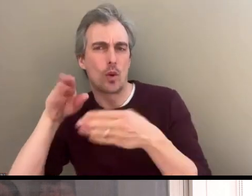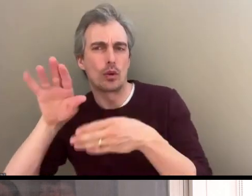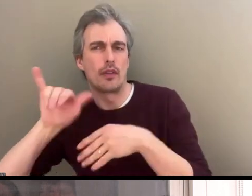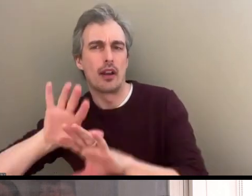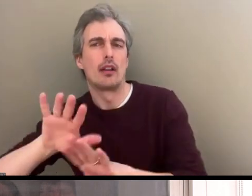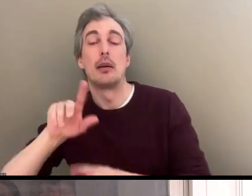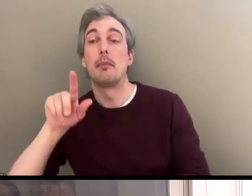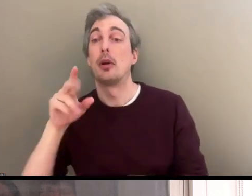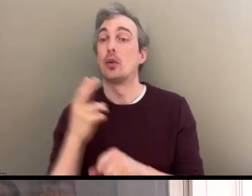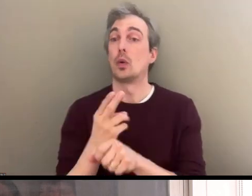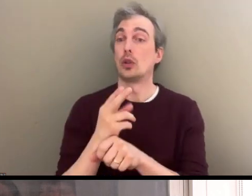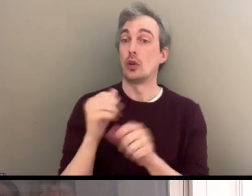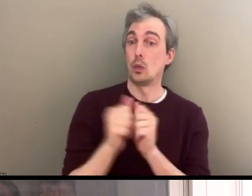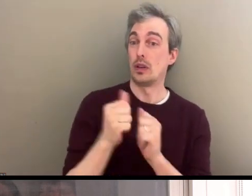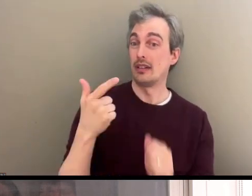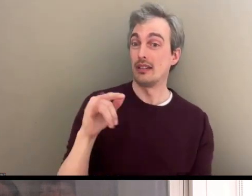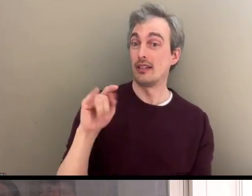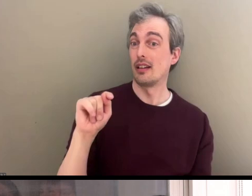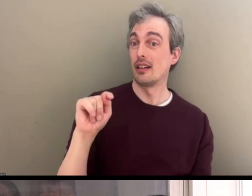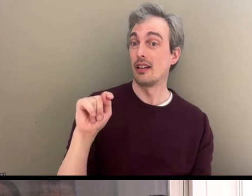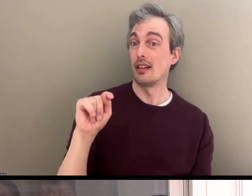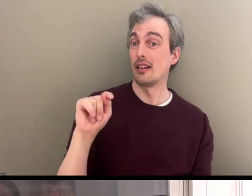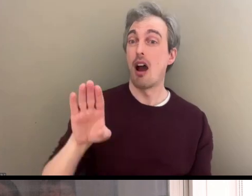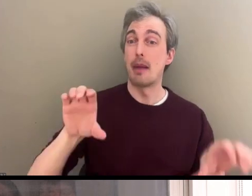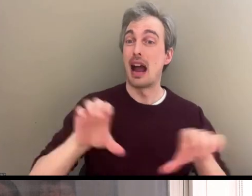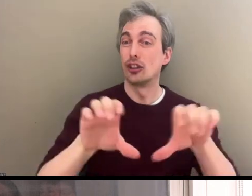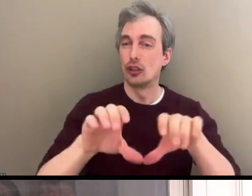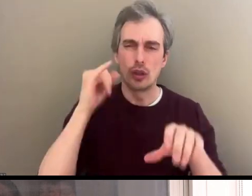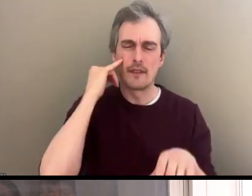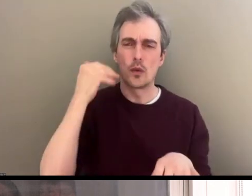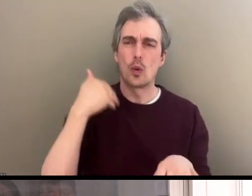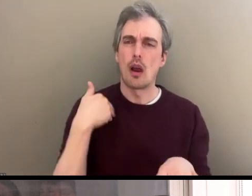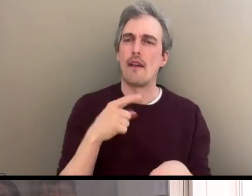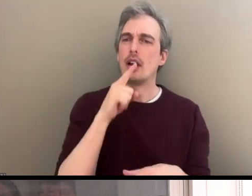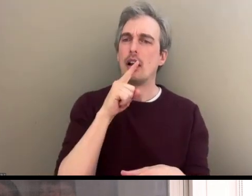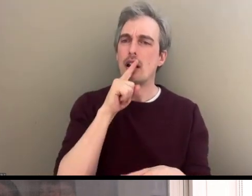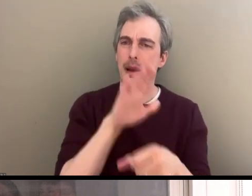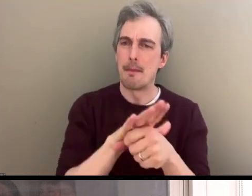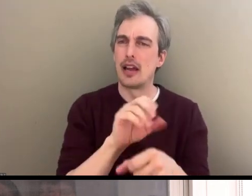So if you have a commit or a pull request, they can immediately